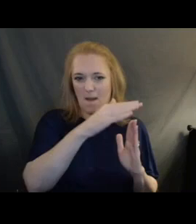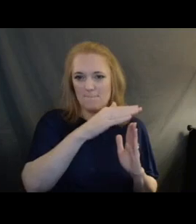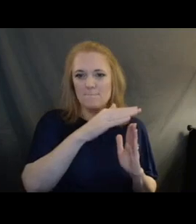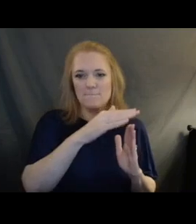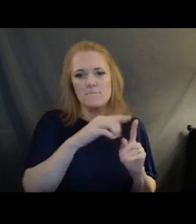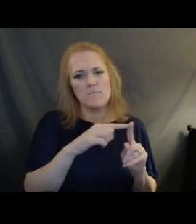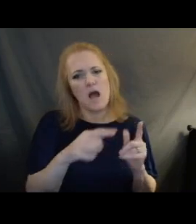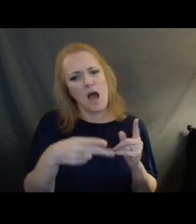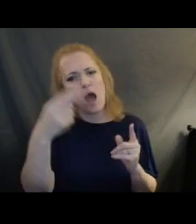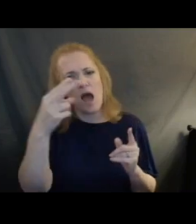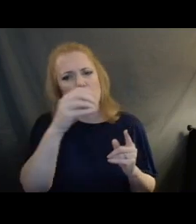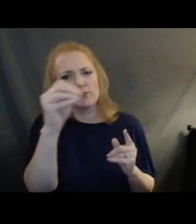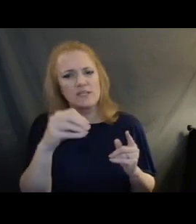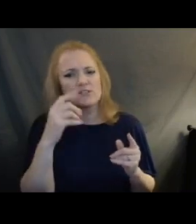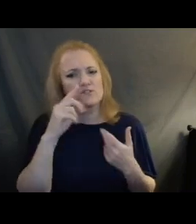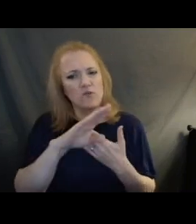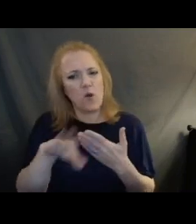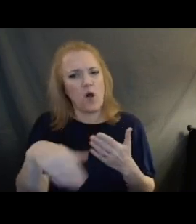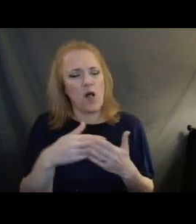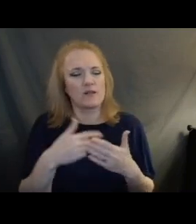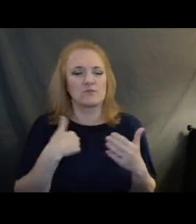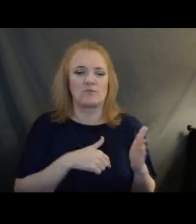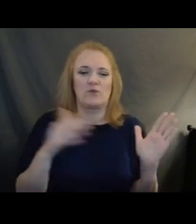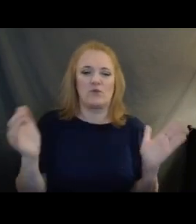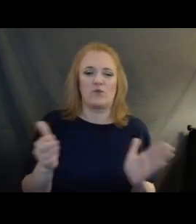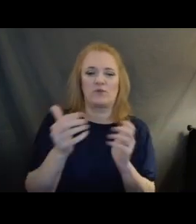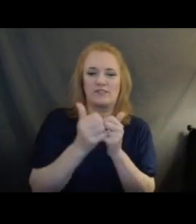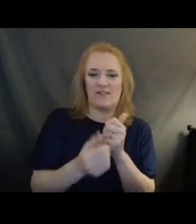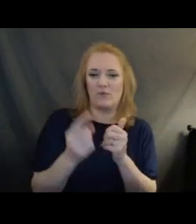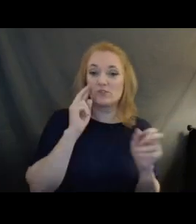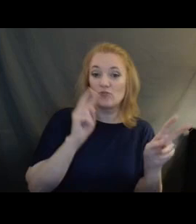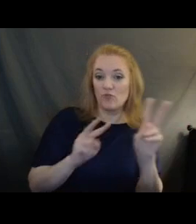so just encourage everyone to take a look at these tools and we will be sharing all